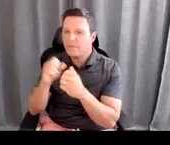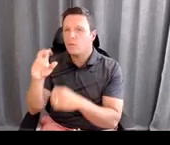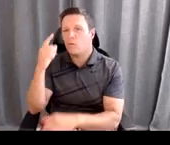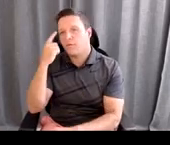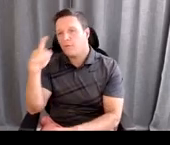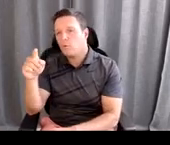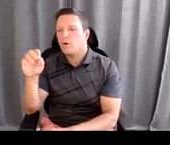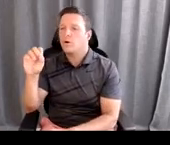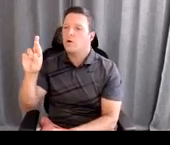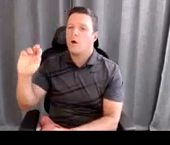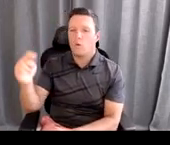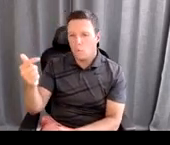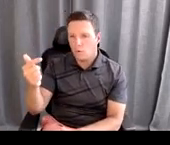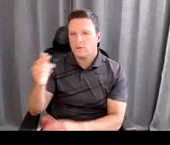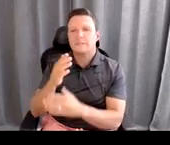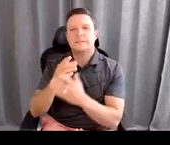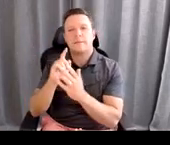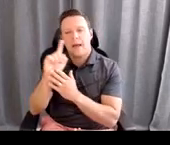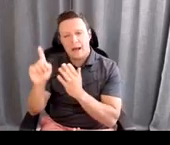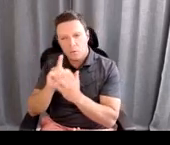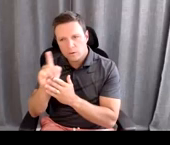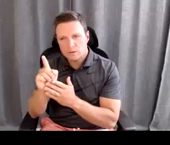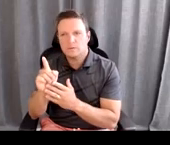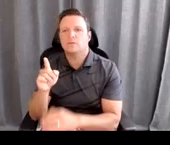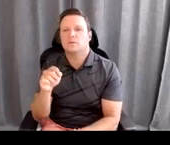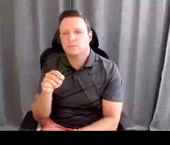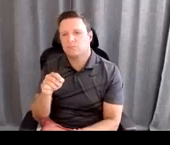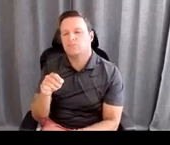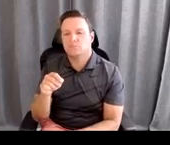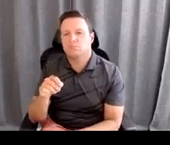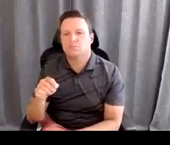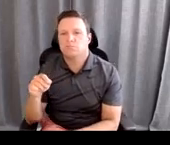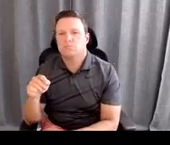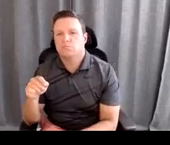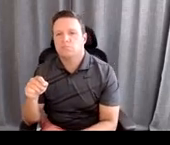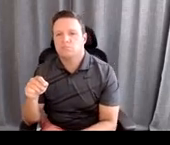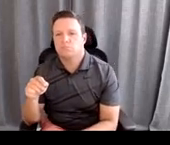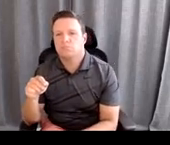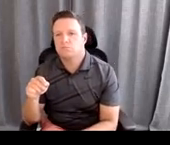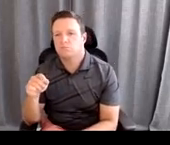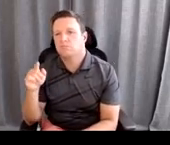There's some hours involved there. It comes from the from the experiential